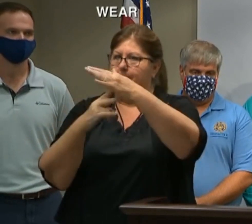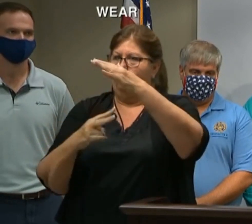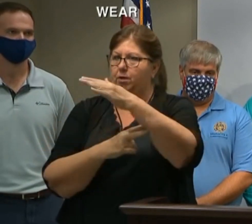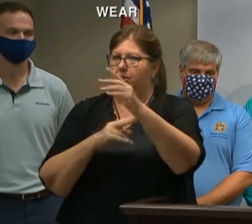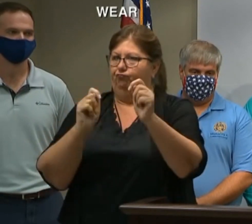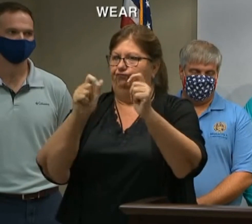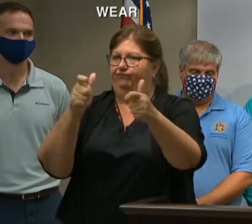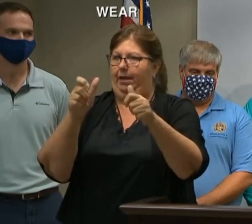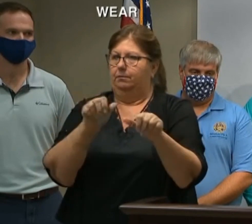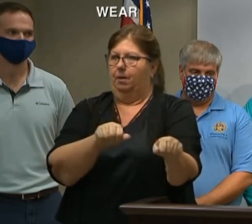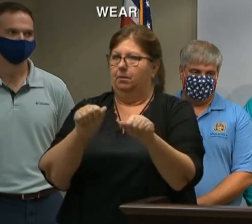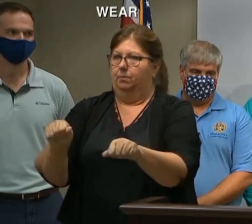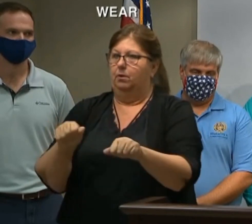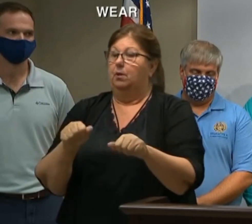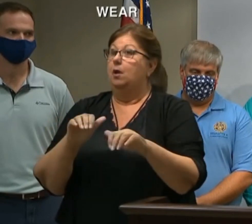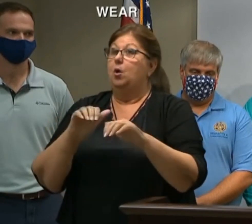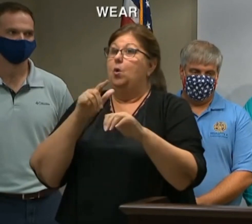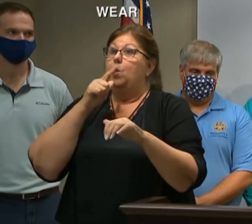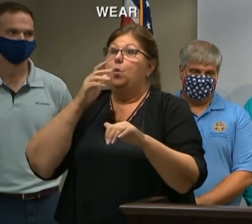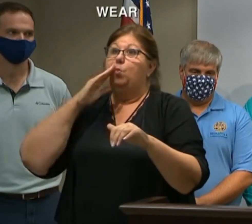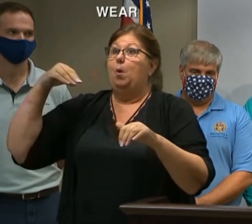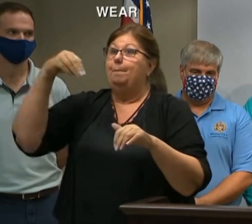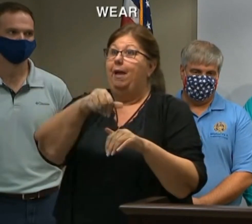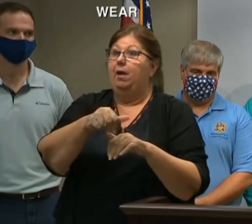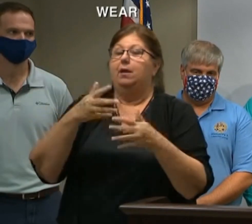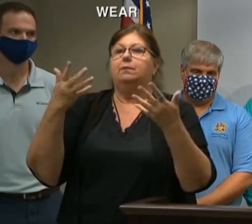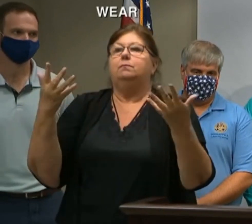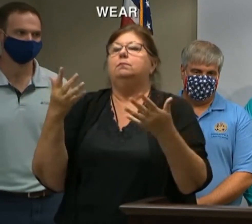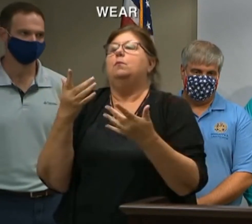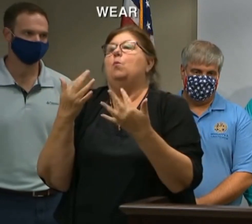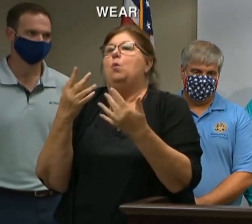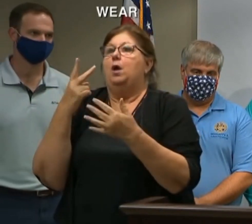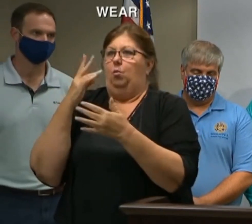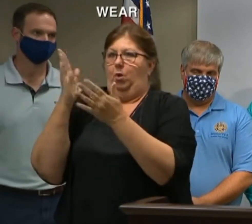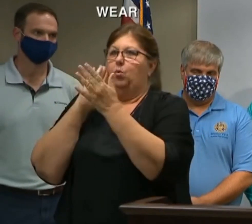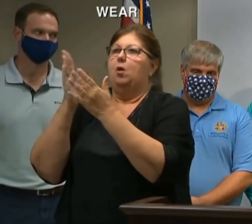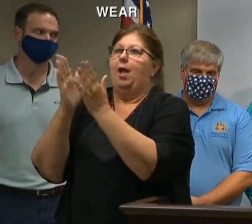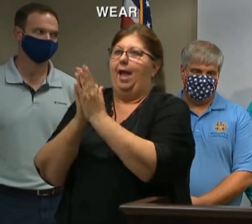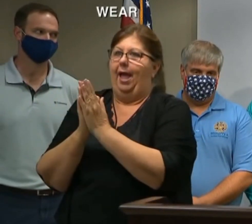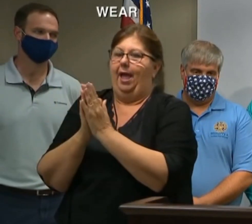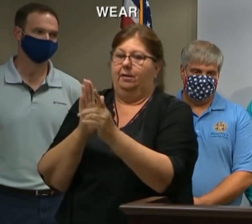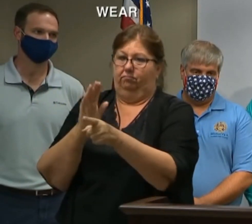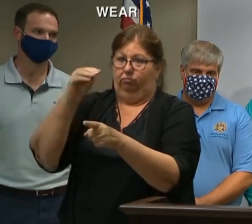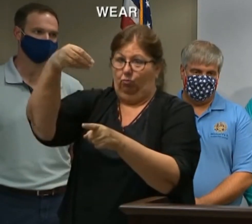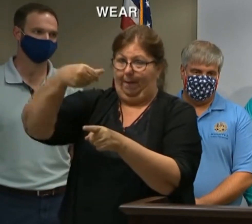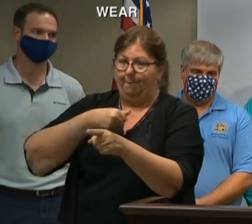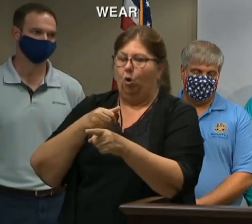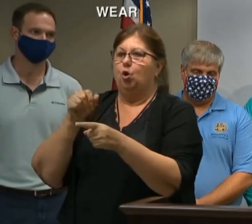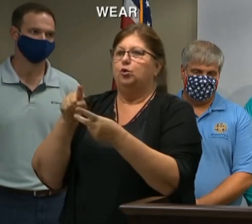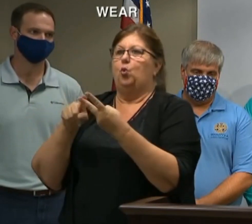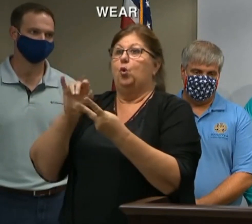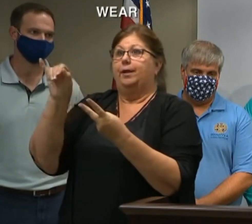you know how that will all get paid whether that will be something that we seek reimbursement on whether that'll be insurance proceeds whether that'll wind